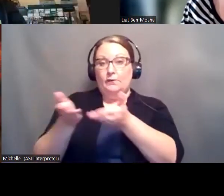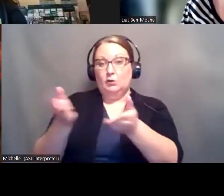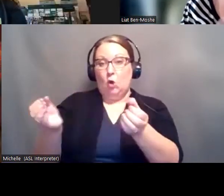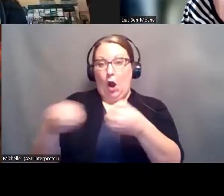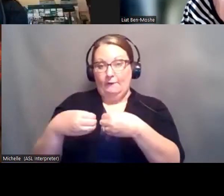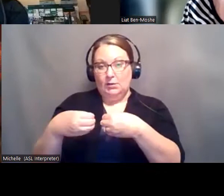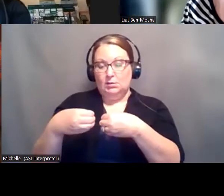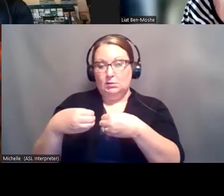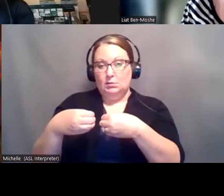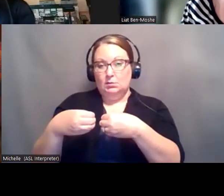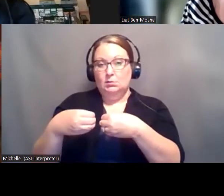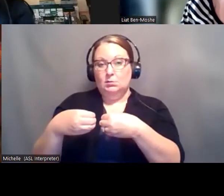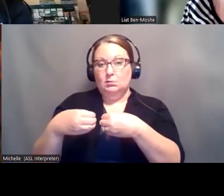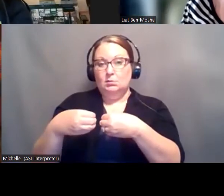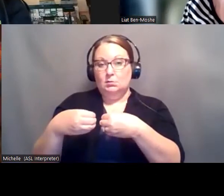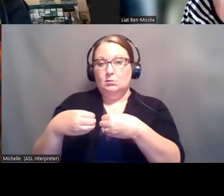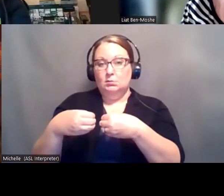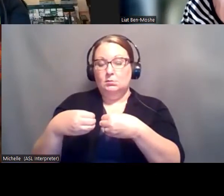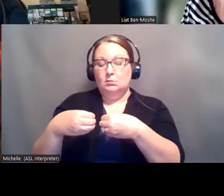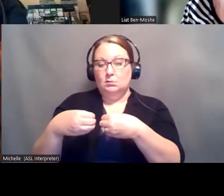the Office of Disability Services at Syracuse.